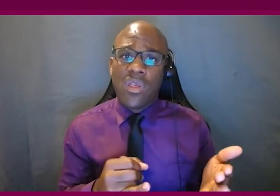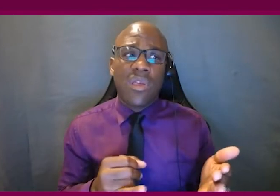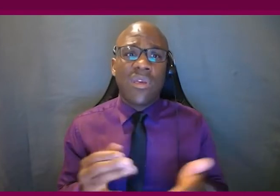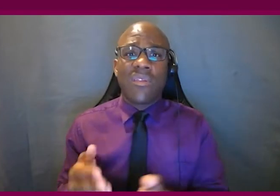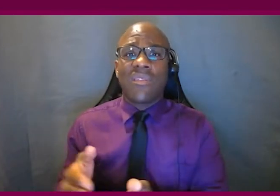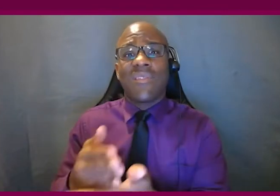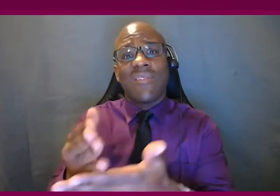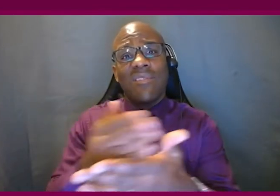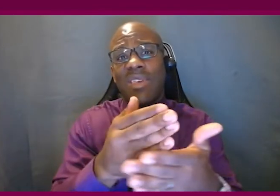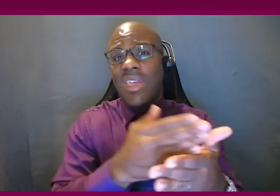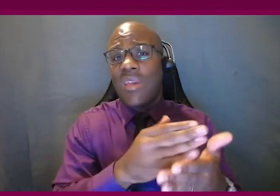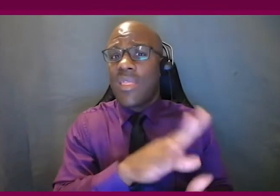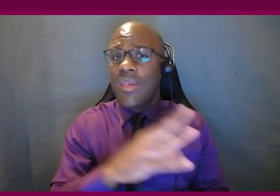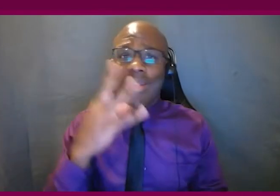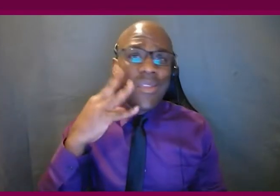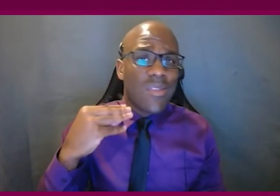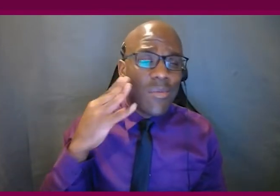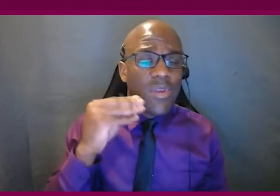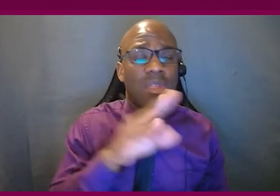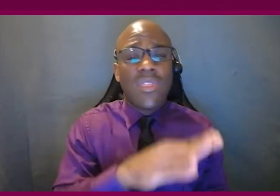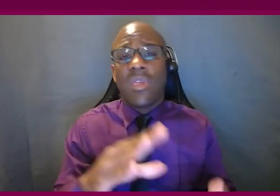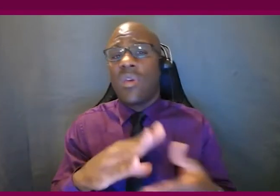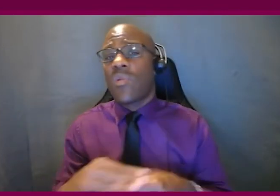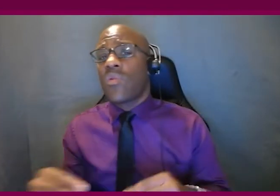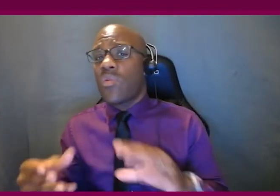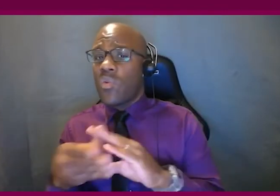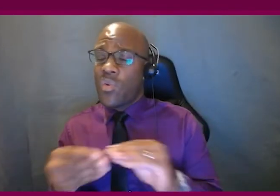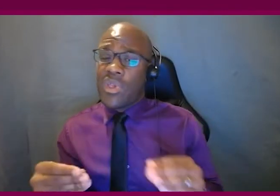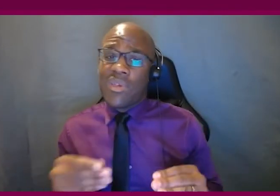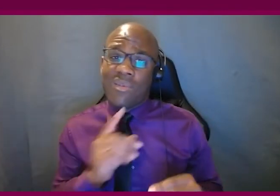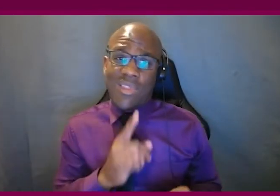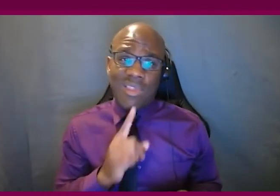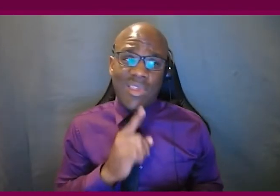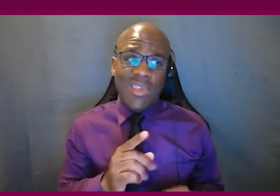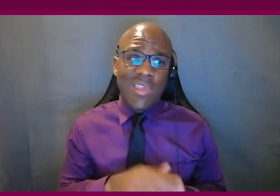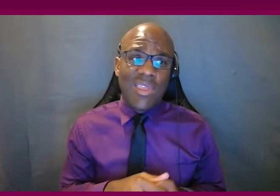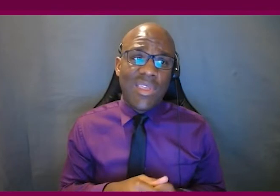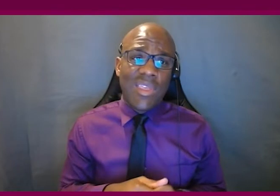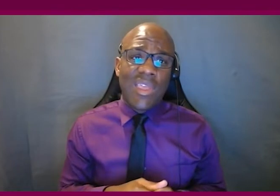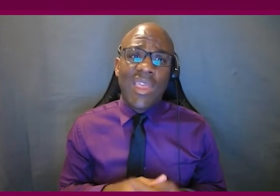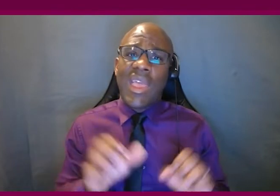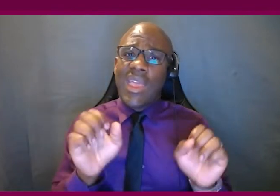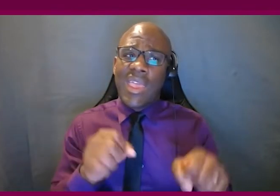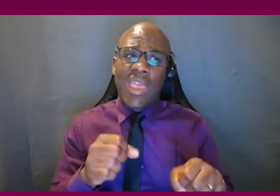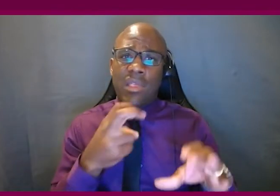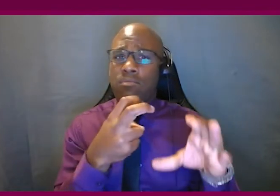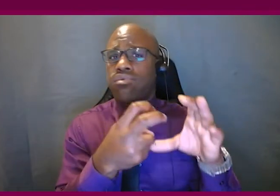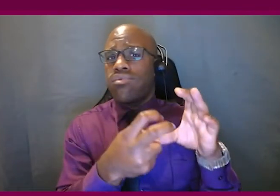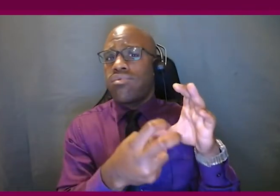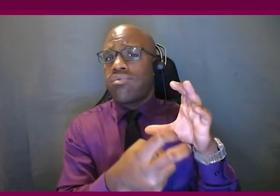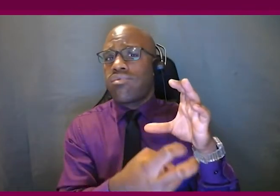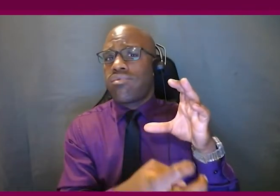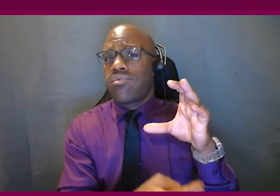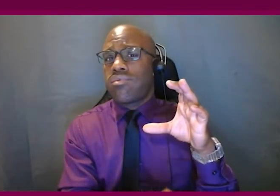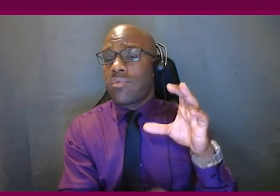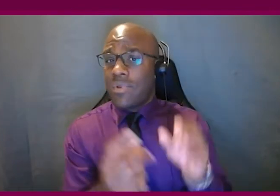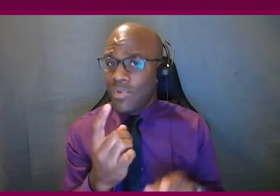I can make a piece of art that depicts my experiences visually that people can look